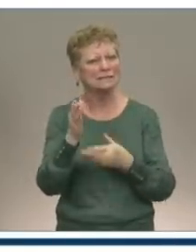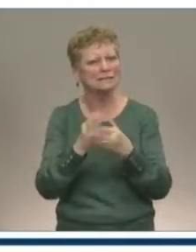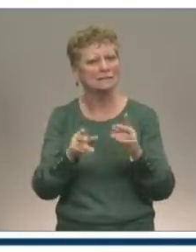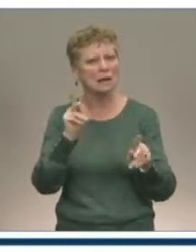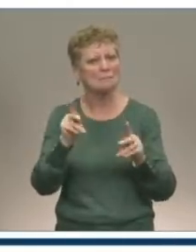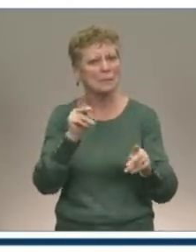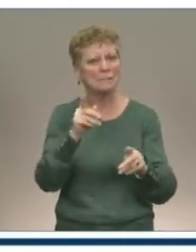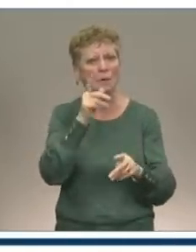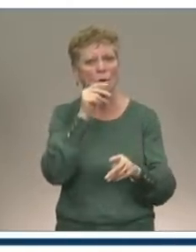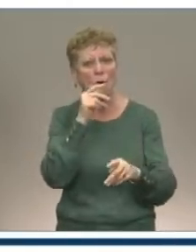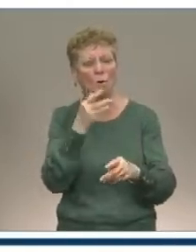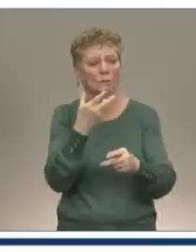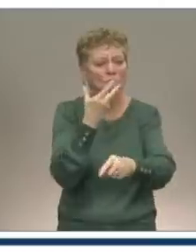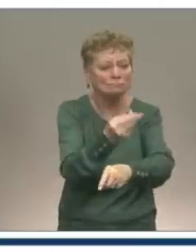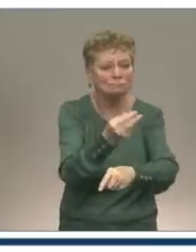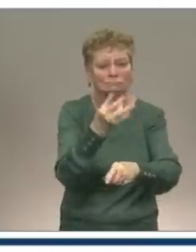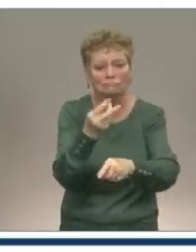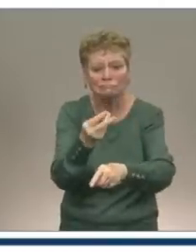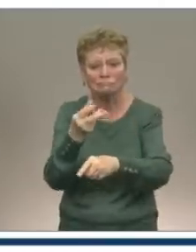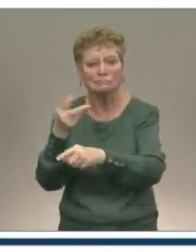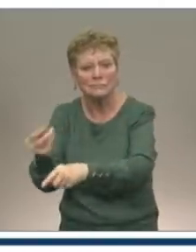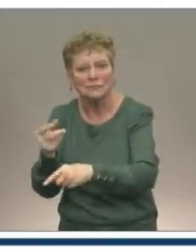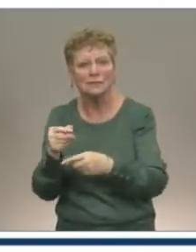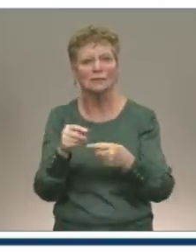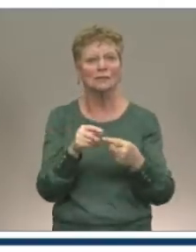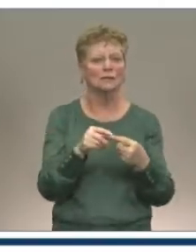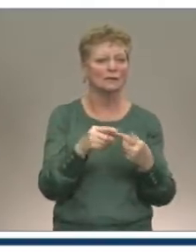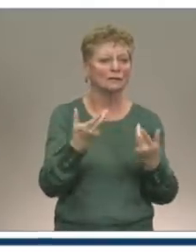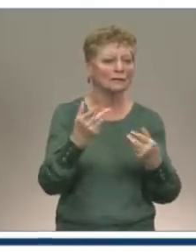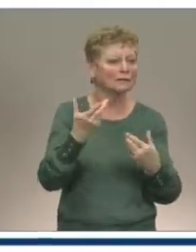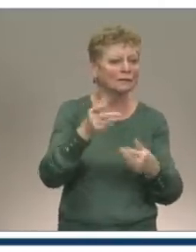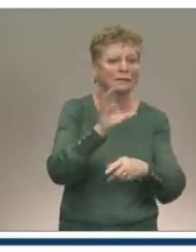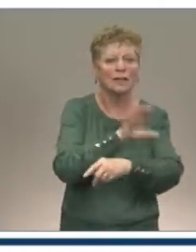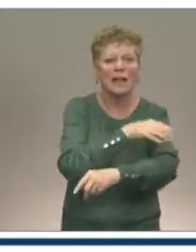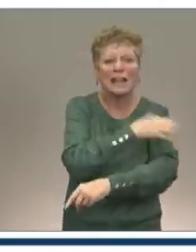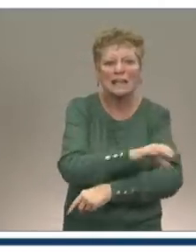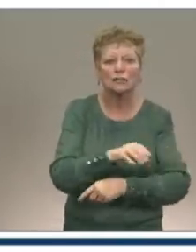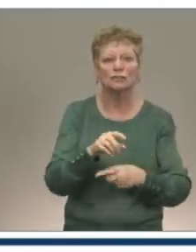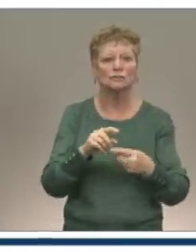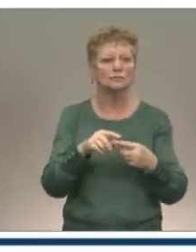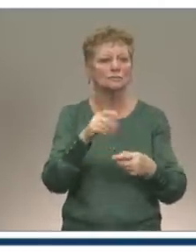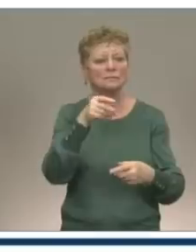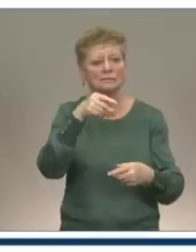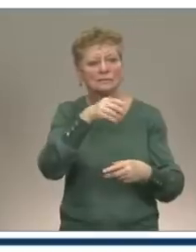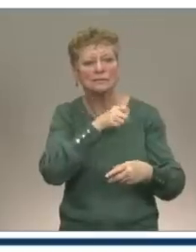vaccine and symptom checkers clinicians and public health staff being verbally abused by people who